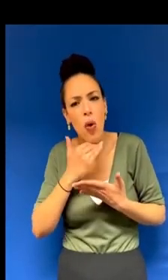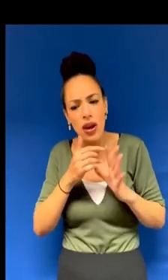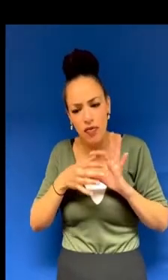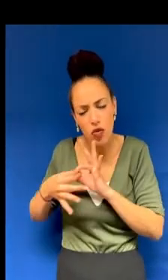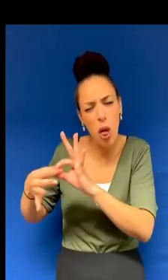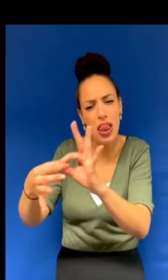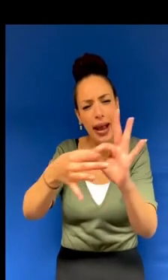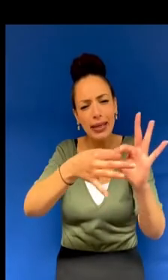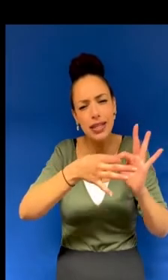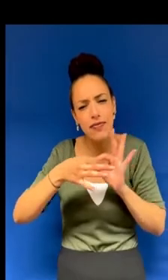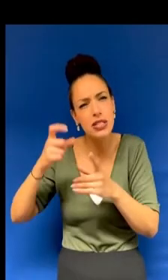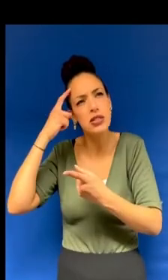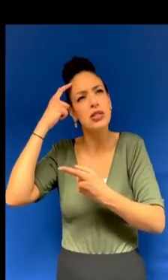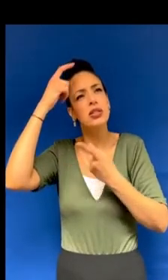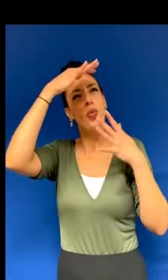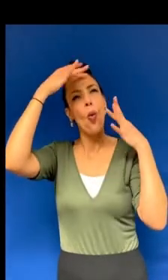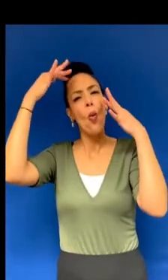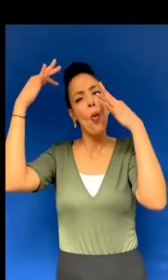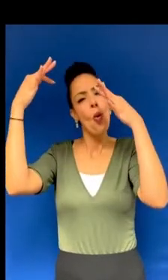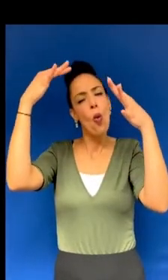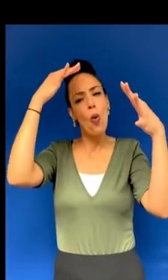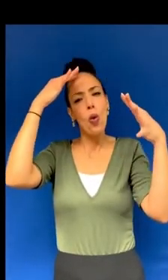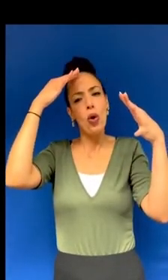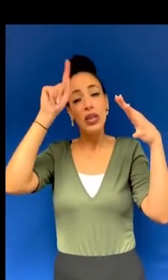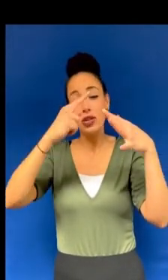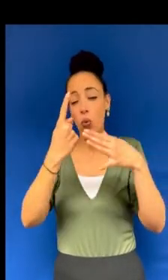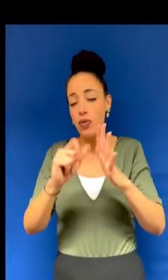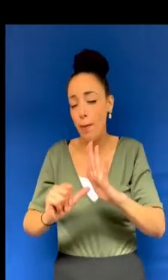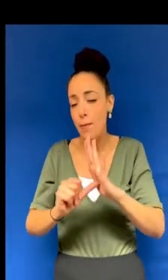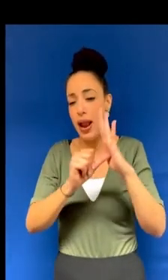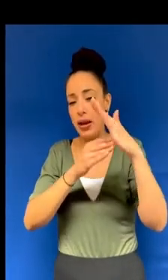"I have made it this way" or like "I'm not earning enough money, and it's on me to do better",